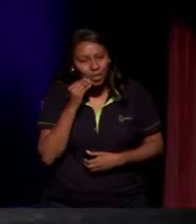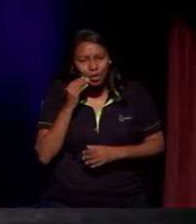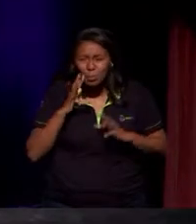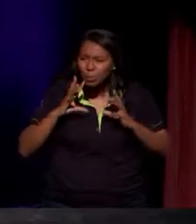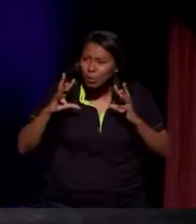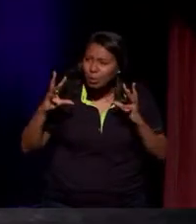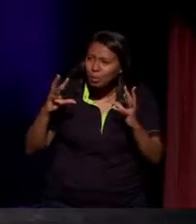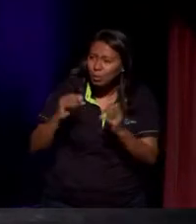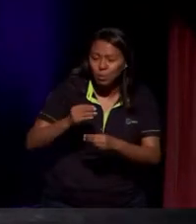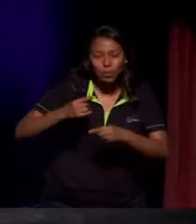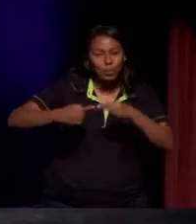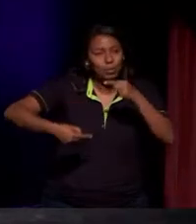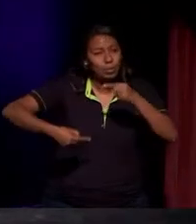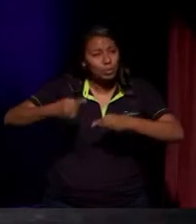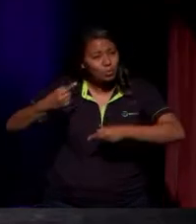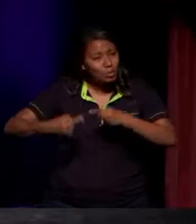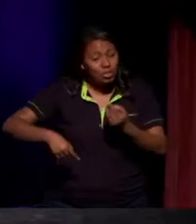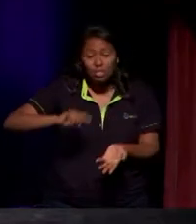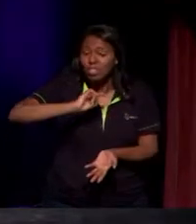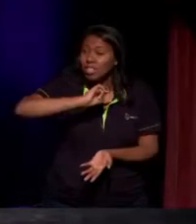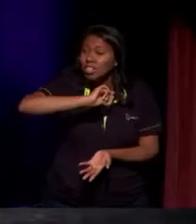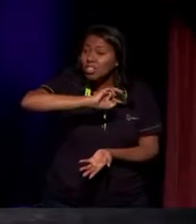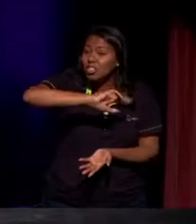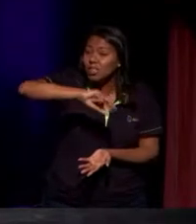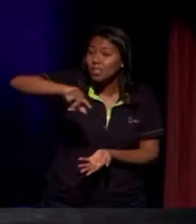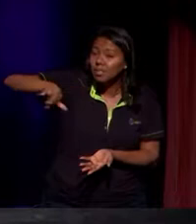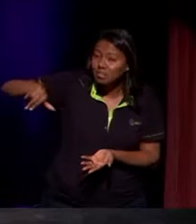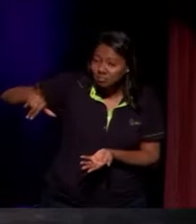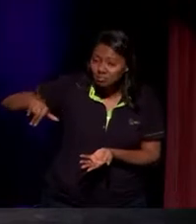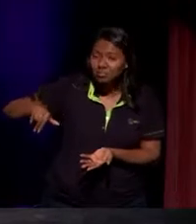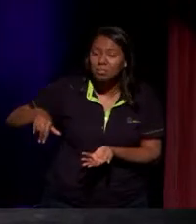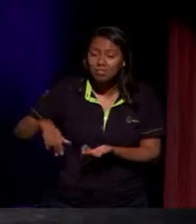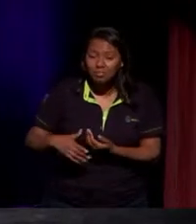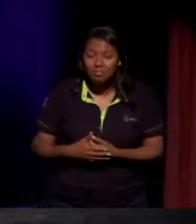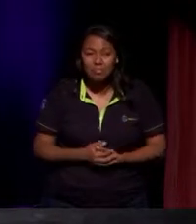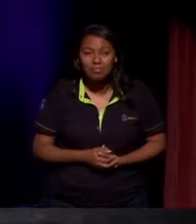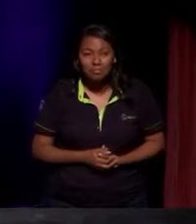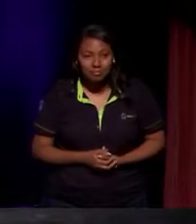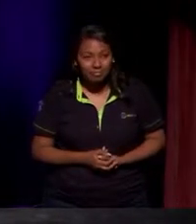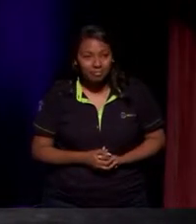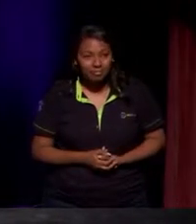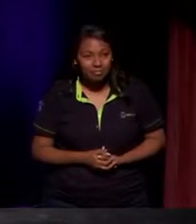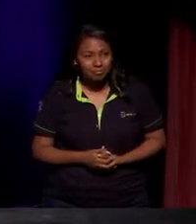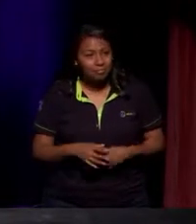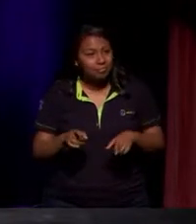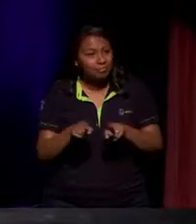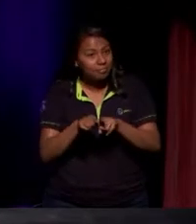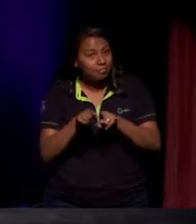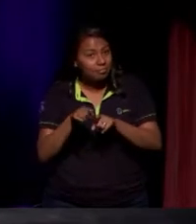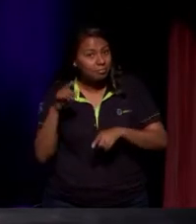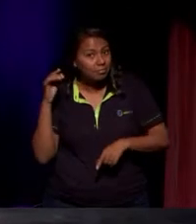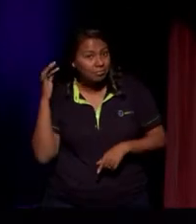discuss diversity and pluralities, horizons that characterize us, but above all,